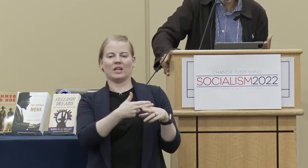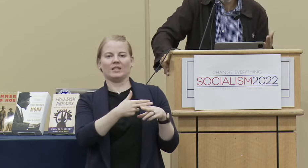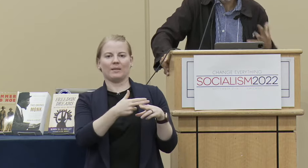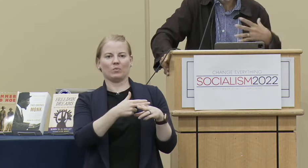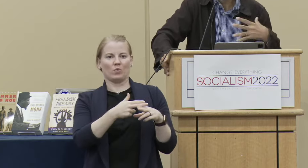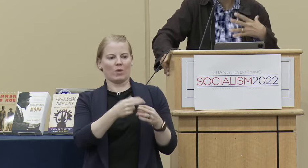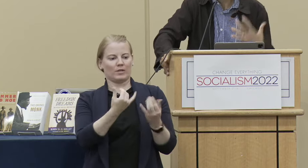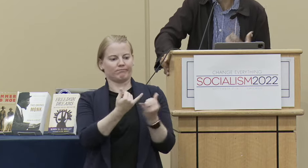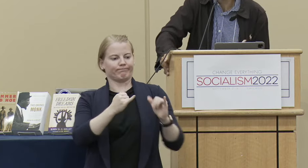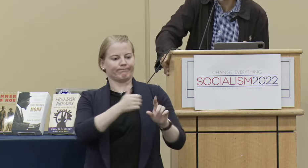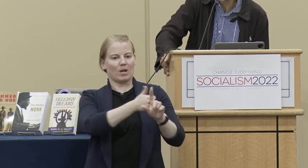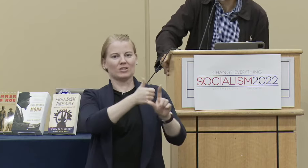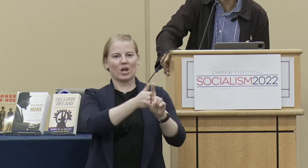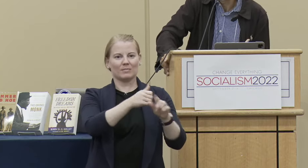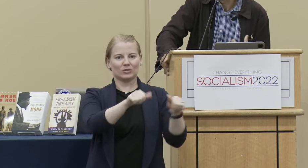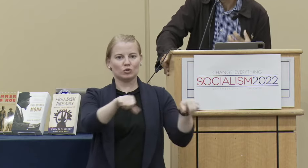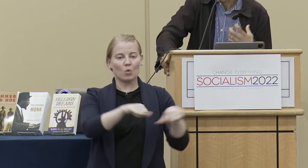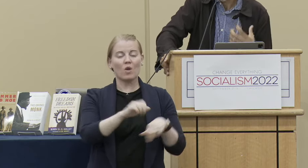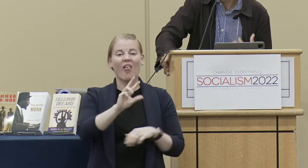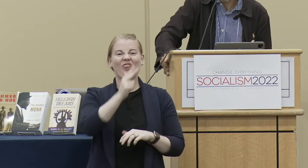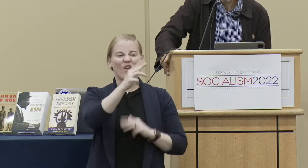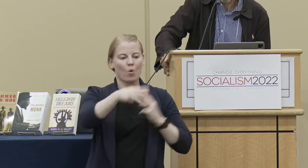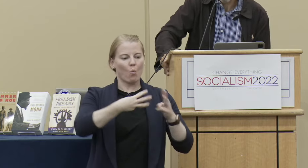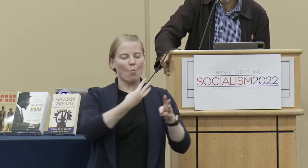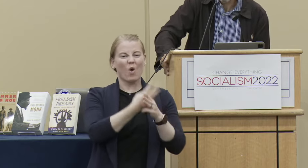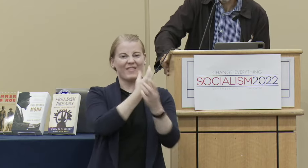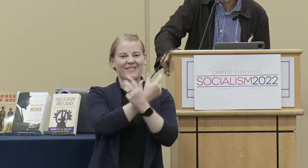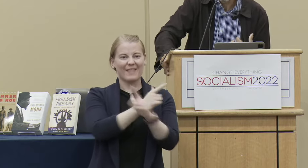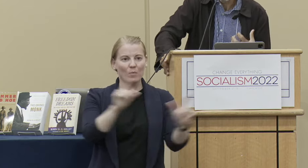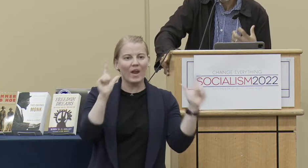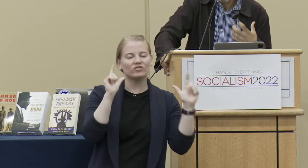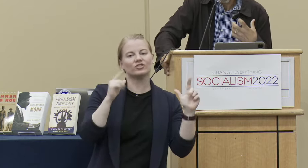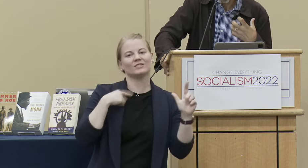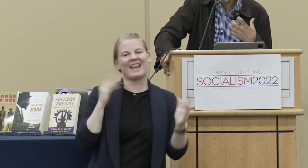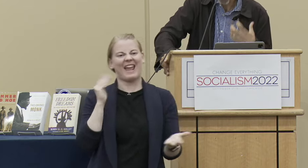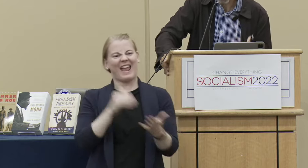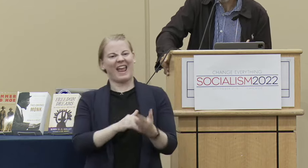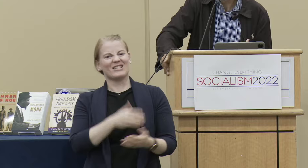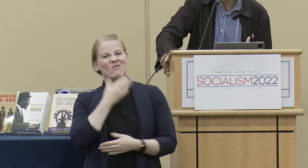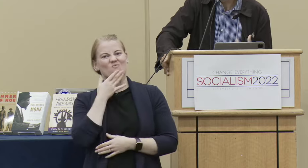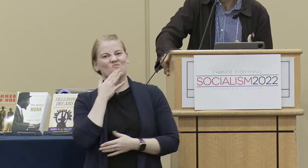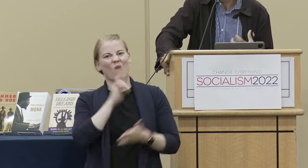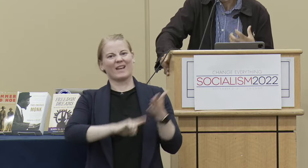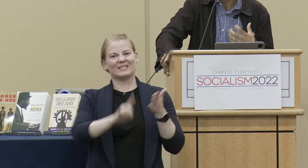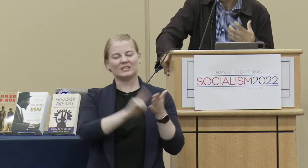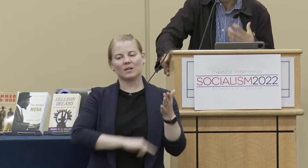of Turtle Island -based temporary autonomous zone,